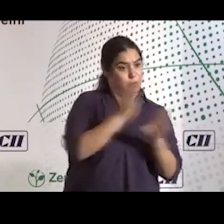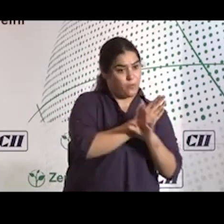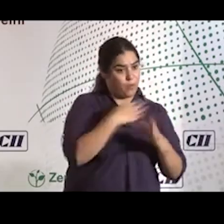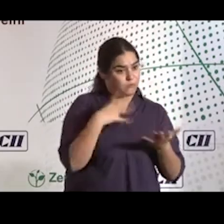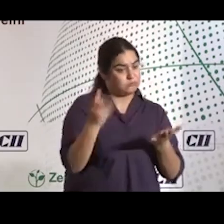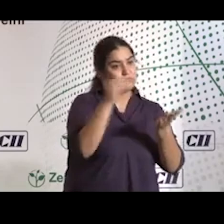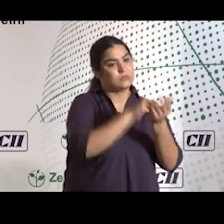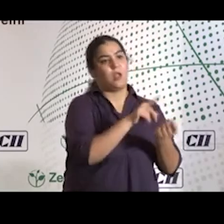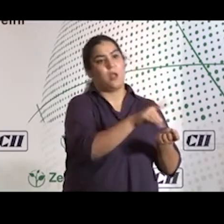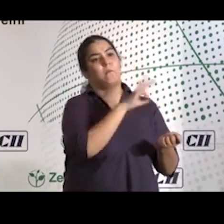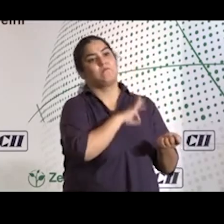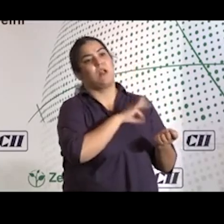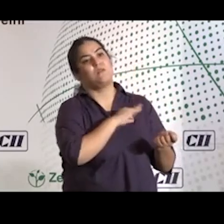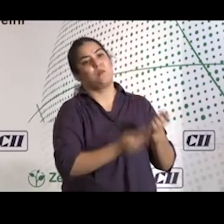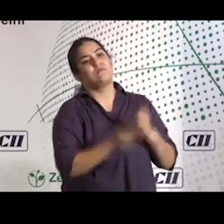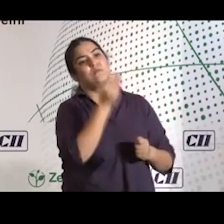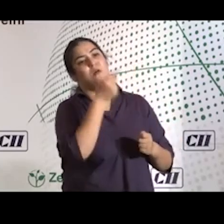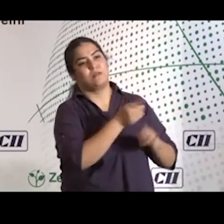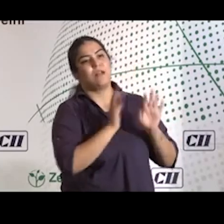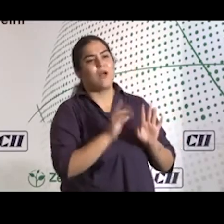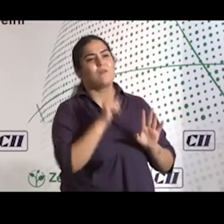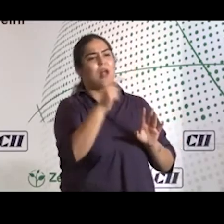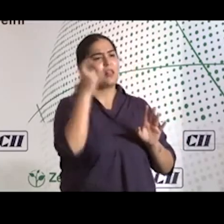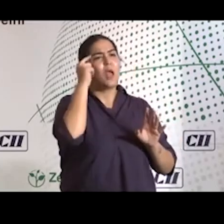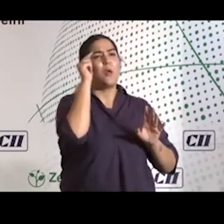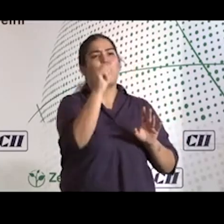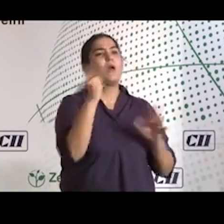in this platform, which would help